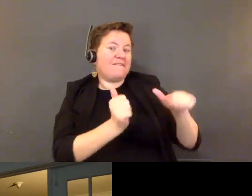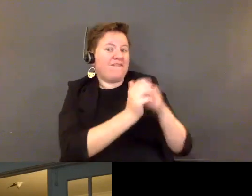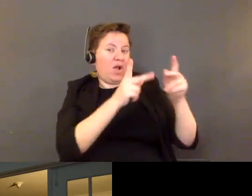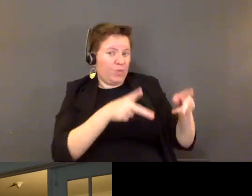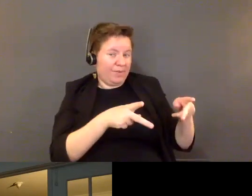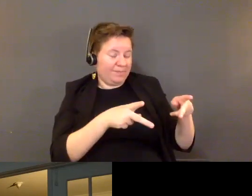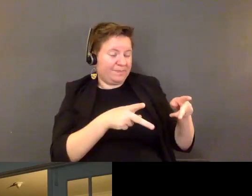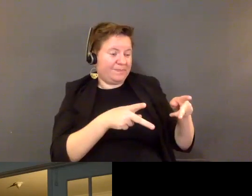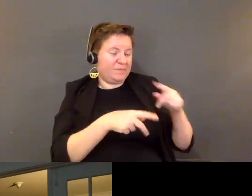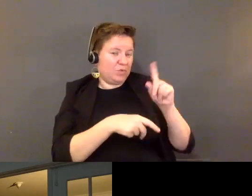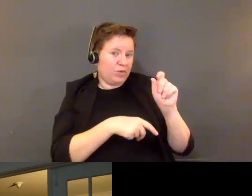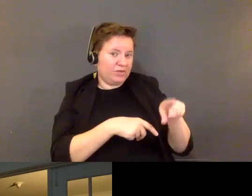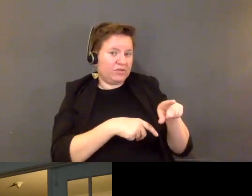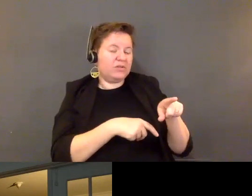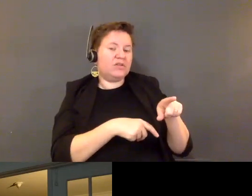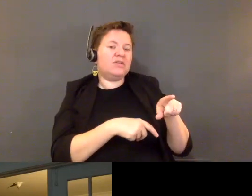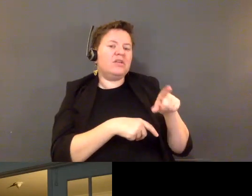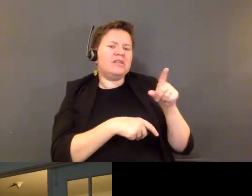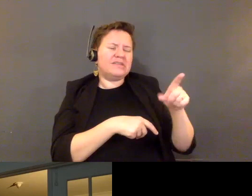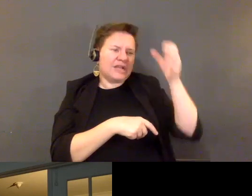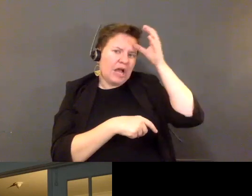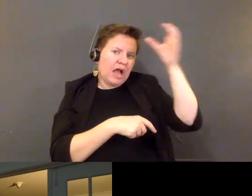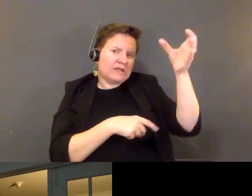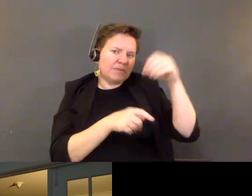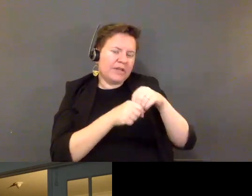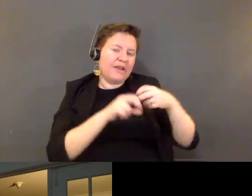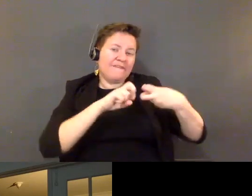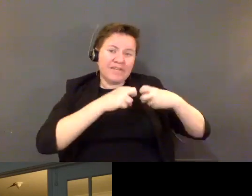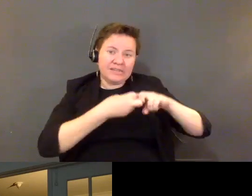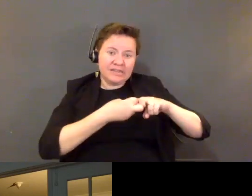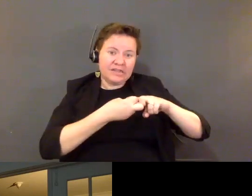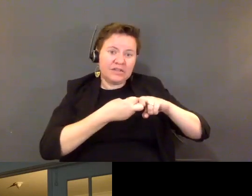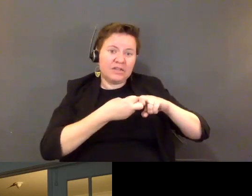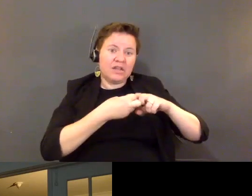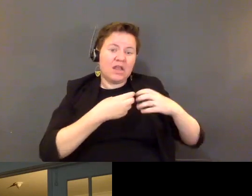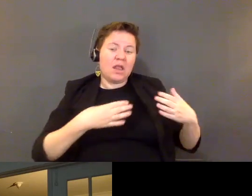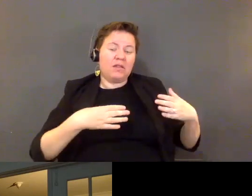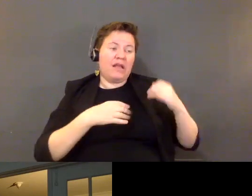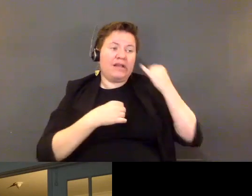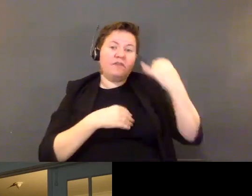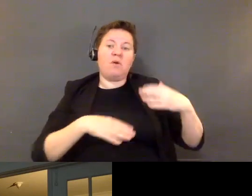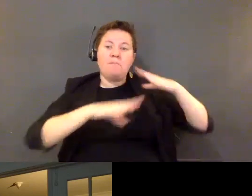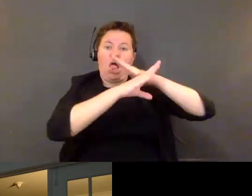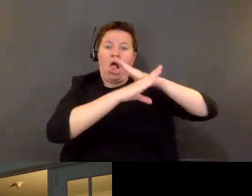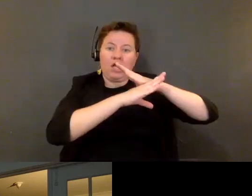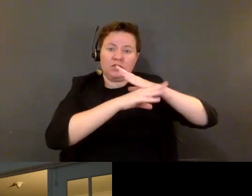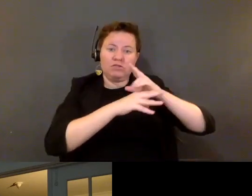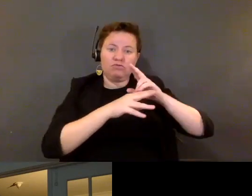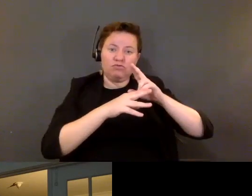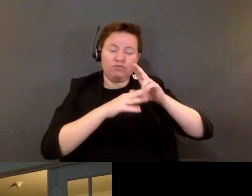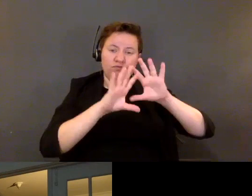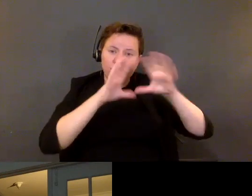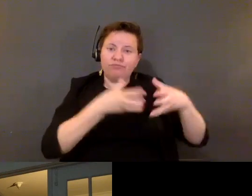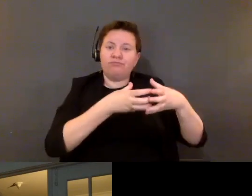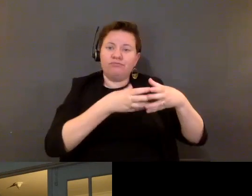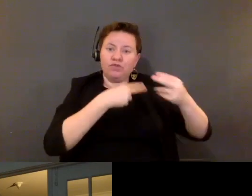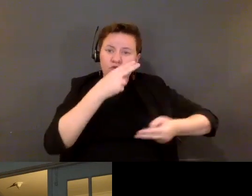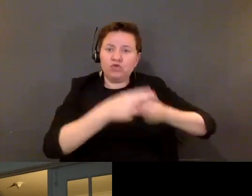um so there's a concept in physics the idea of a block universe and that idea is the notion